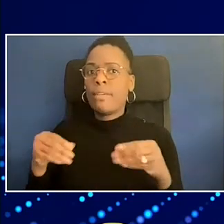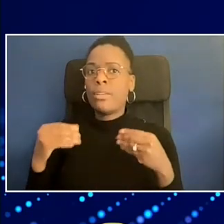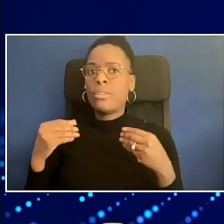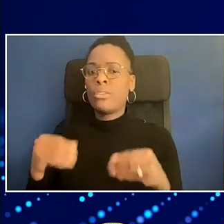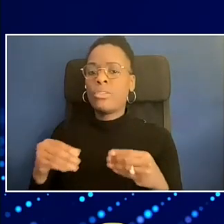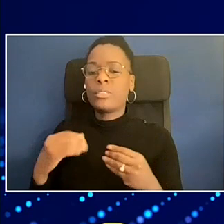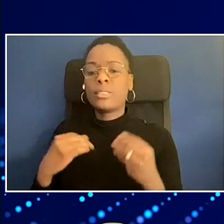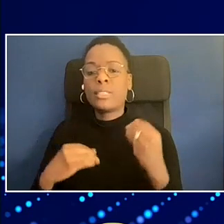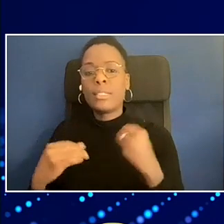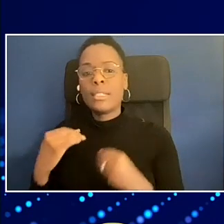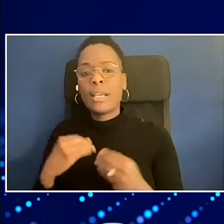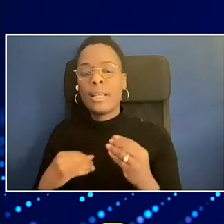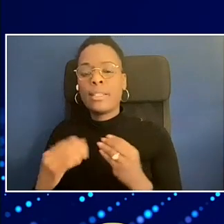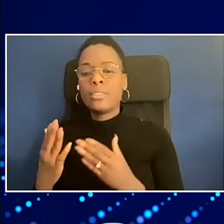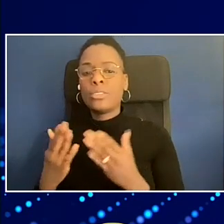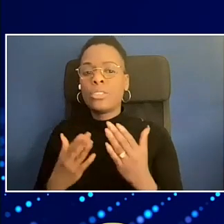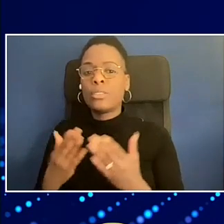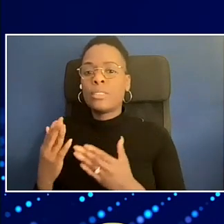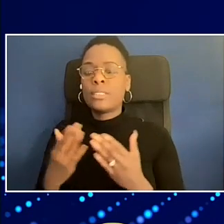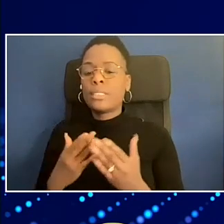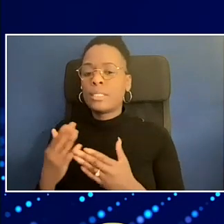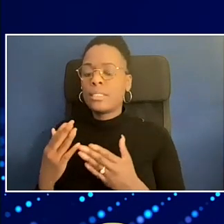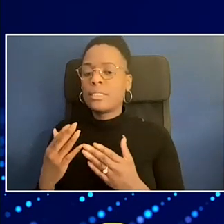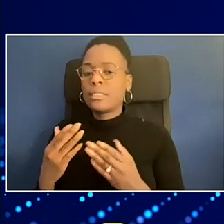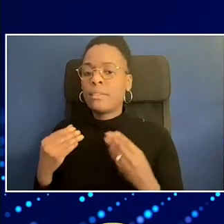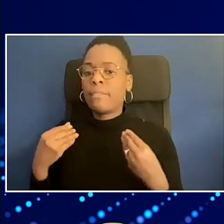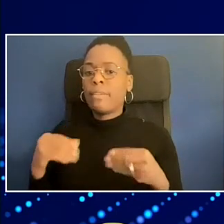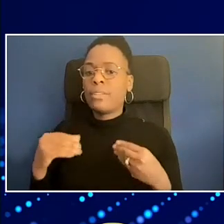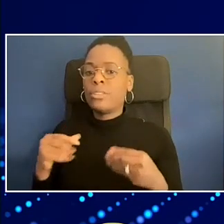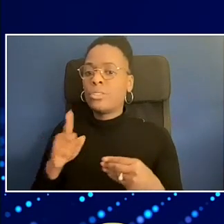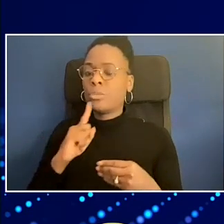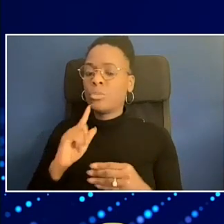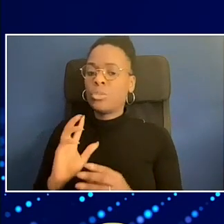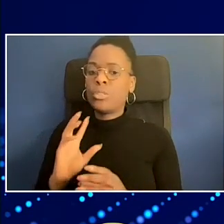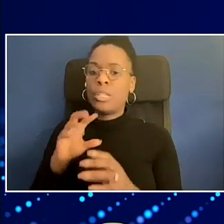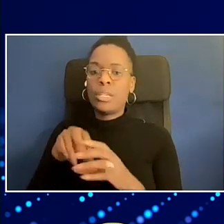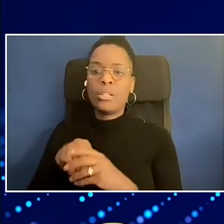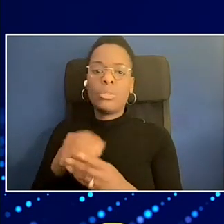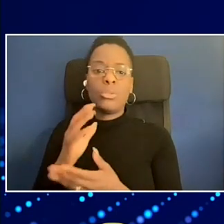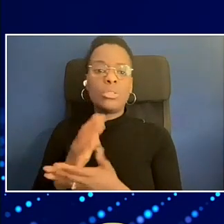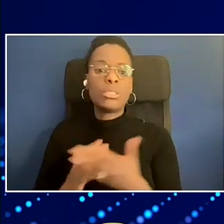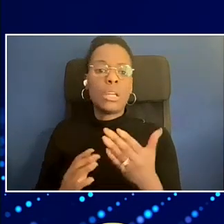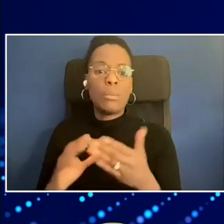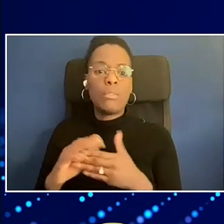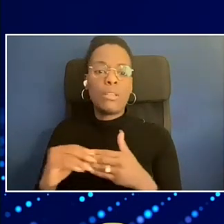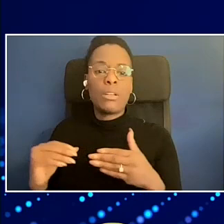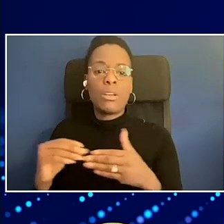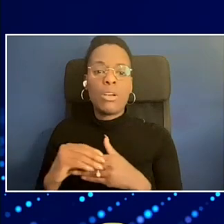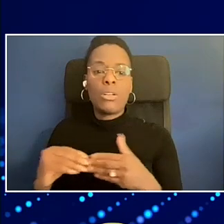vendors, I'm sure they include some of these dollars as part of their revenue